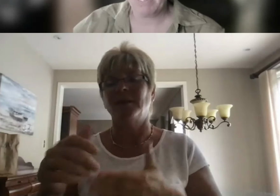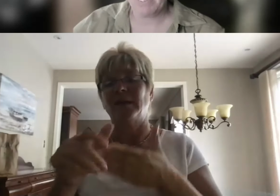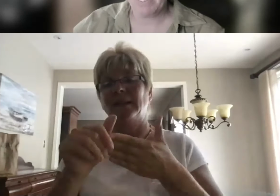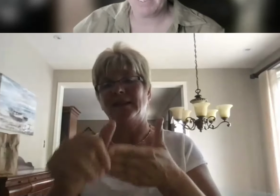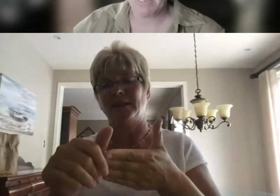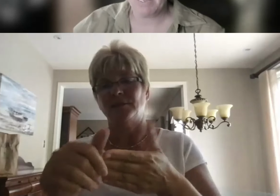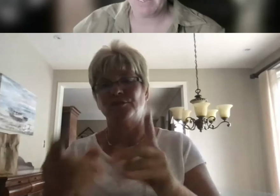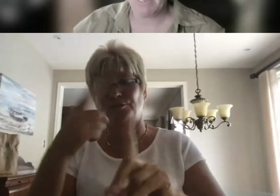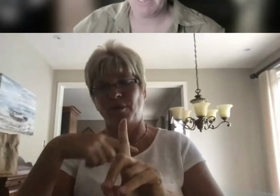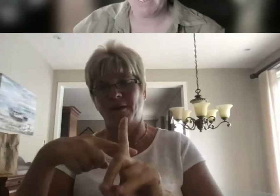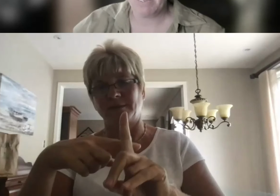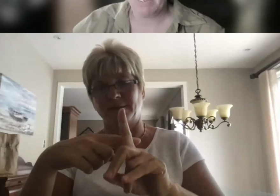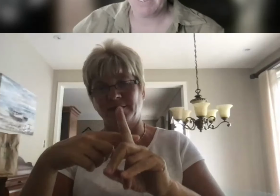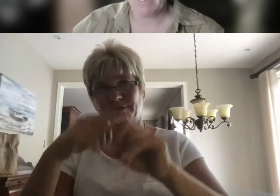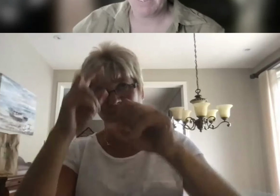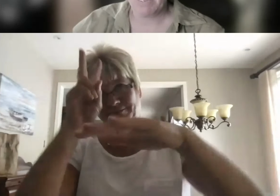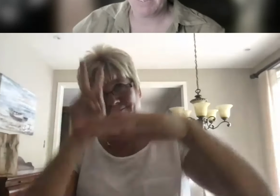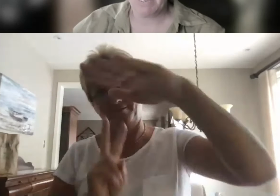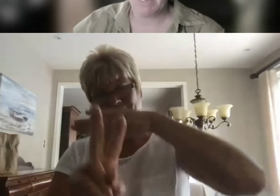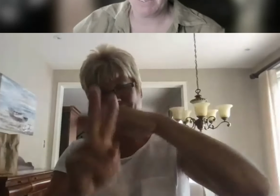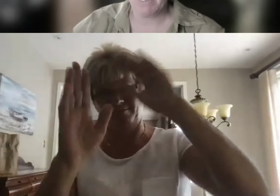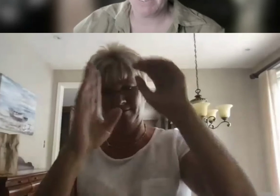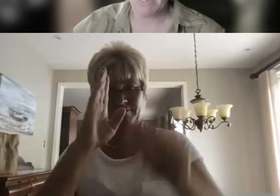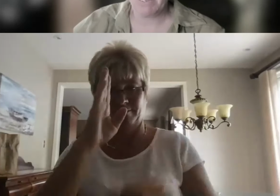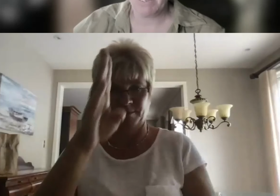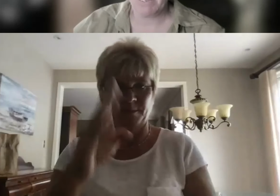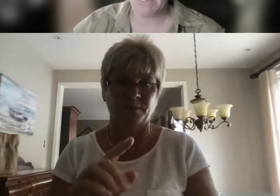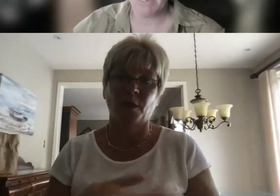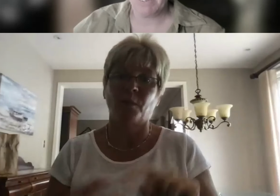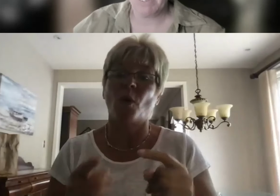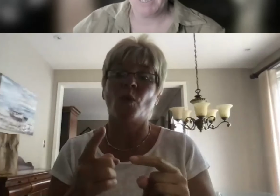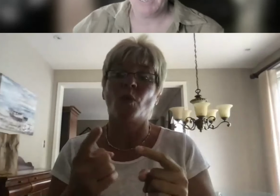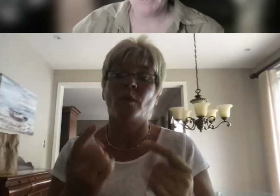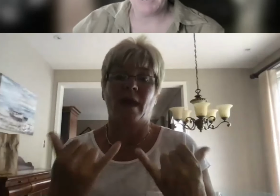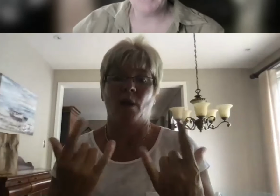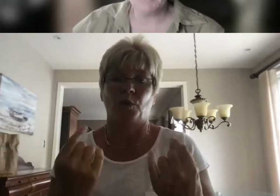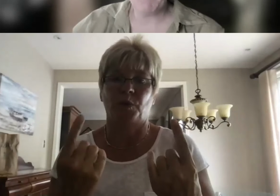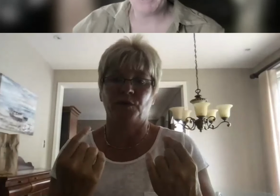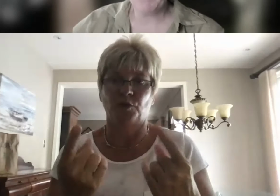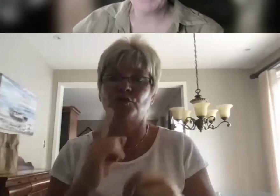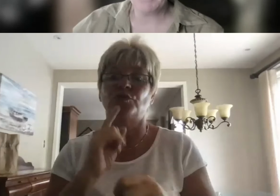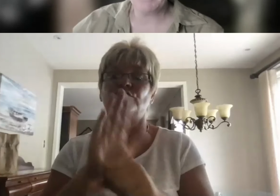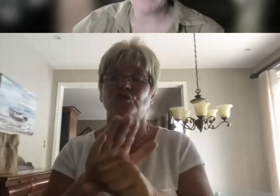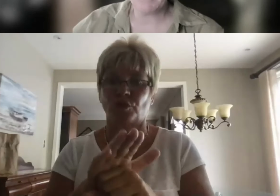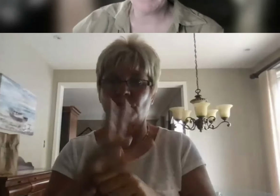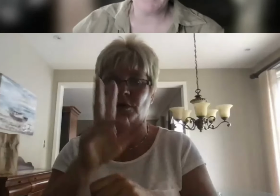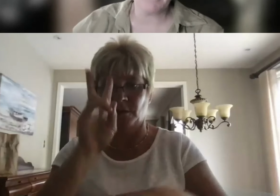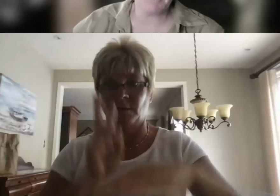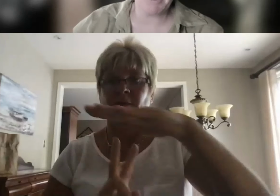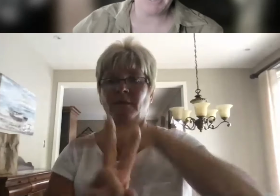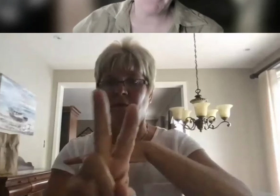there are some really important work that has to happen right now to ensure that. Jutta Treviranus: My worry is that it's not deep enough.